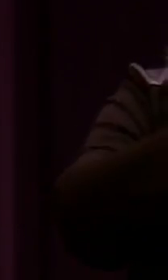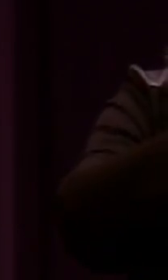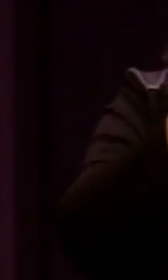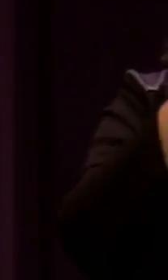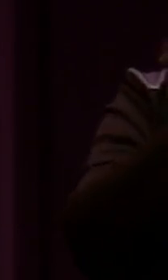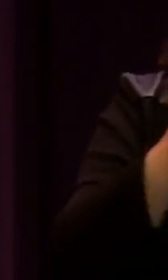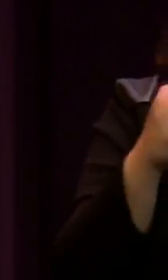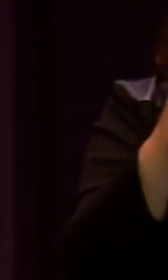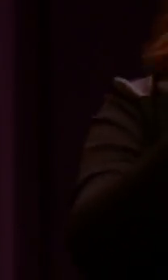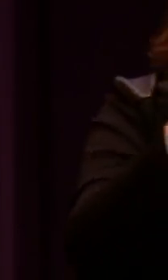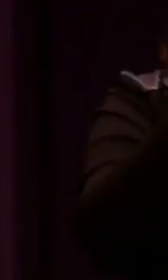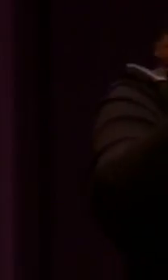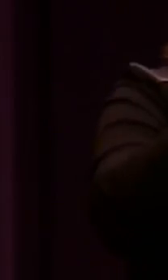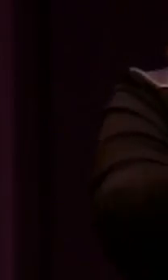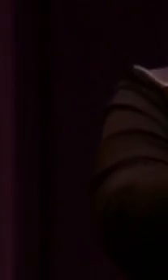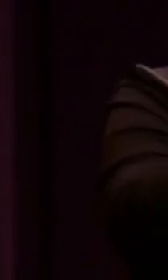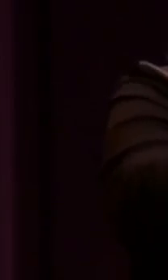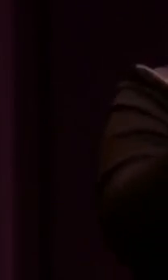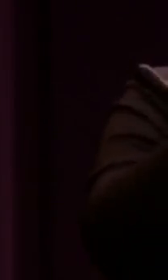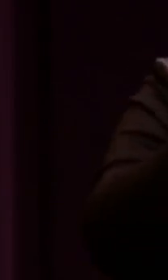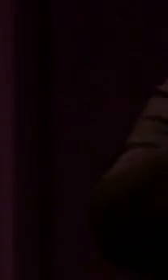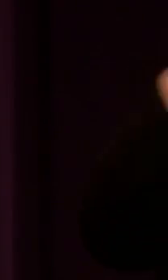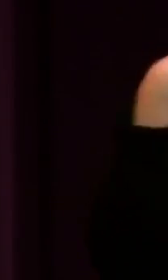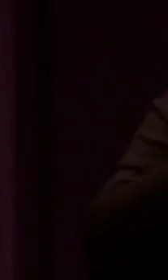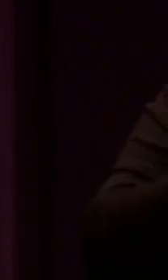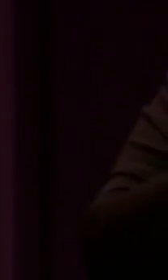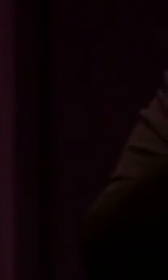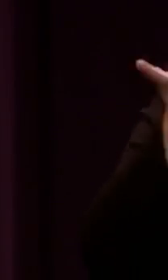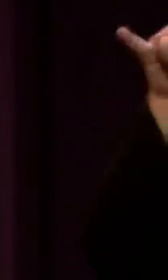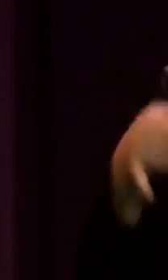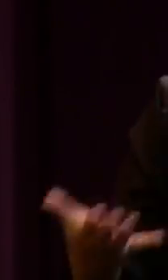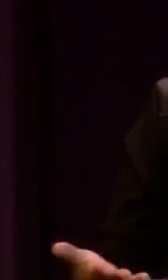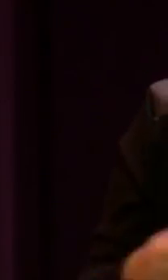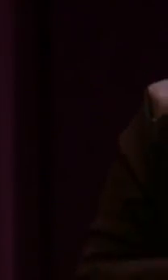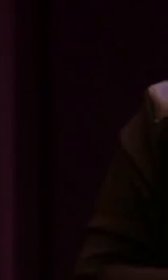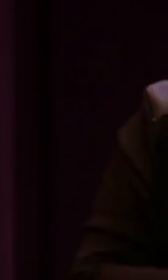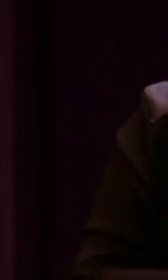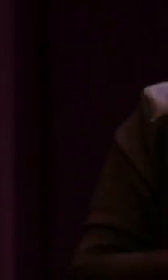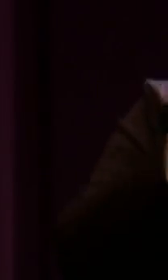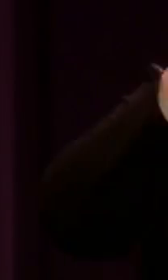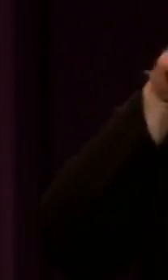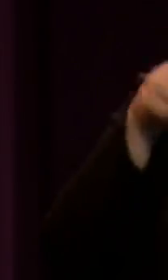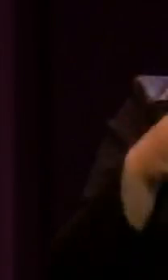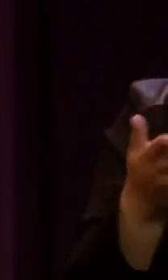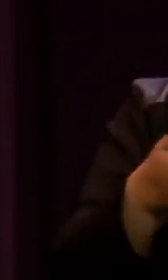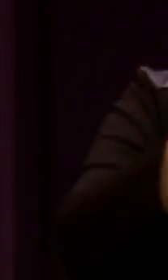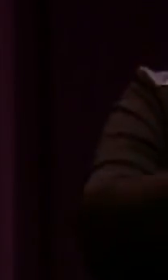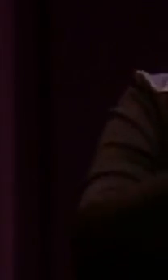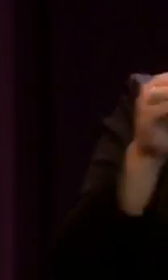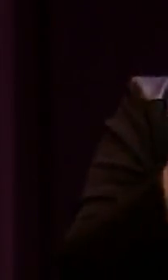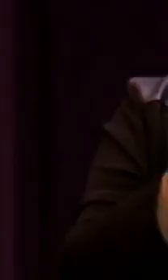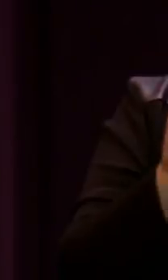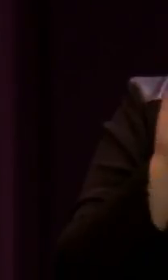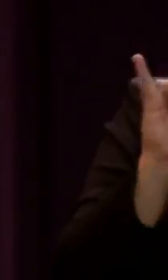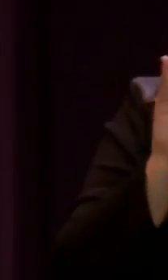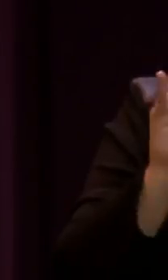THAT HAVE BEEN IMITATED BY OUR PEER STATES. WE HAVE MORE TO DO ON THAT FRONT AND I'M SURE WITH AN ACTIVE